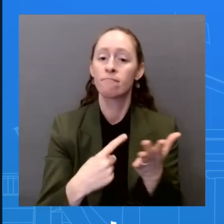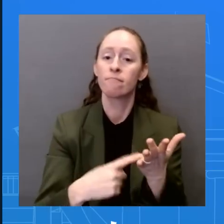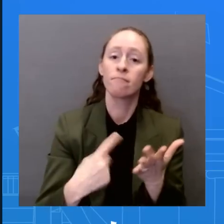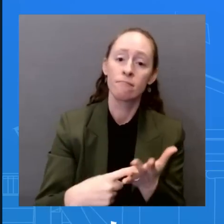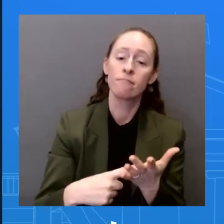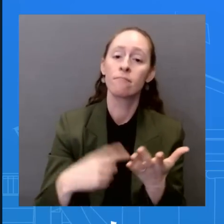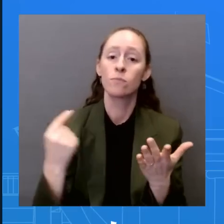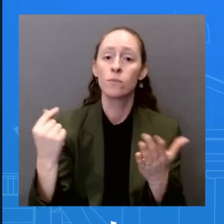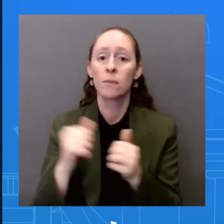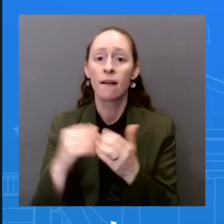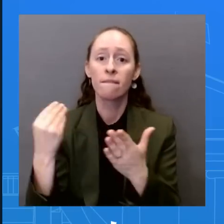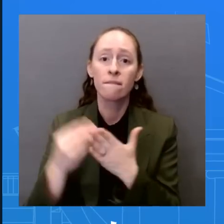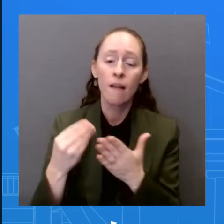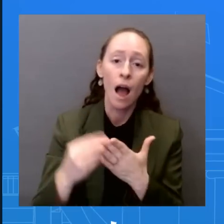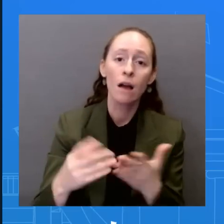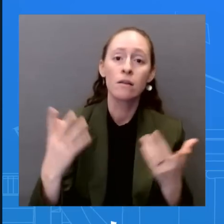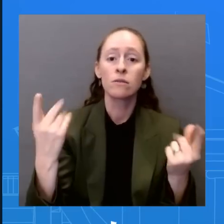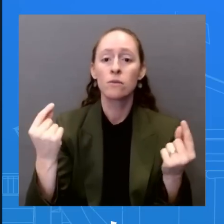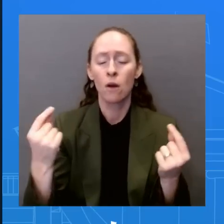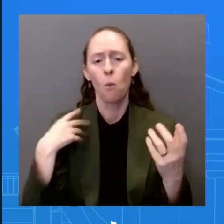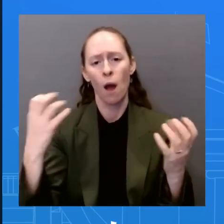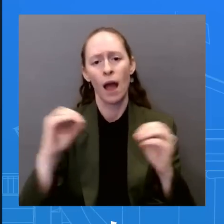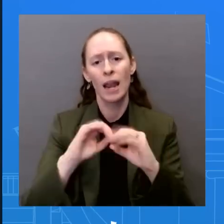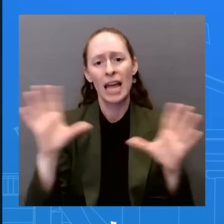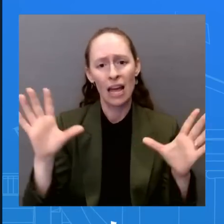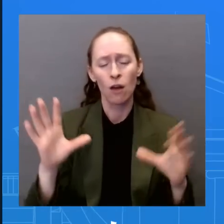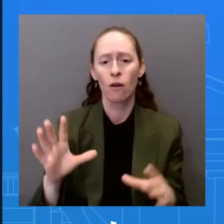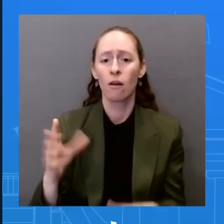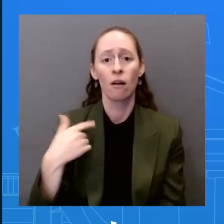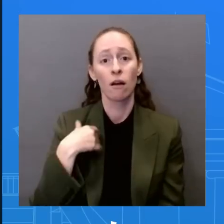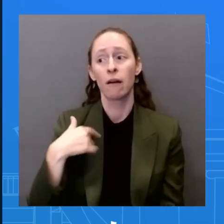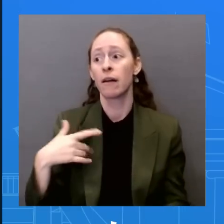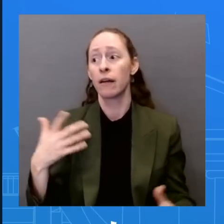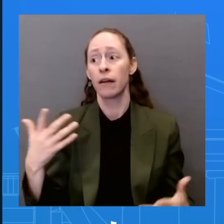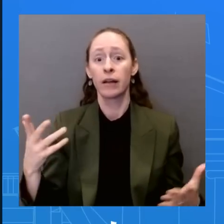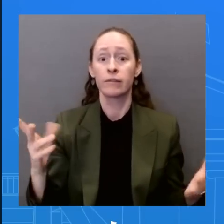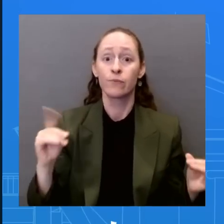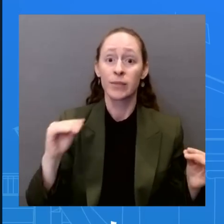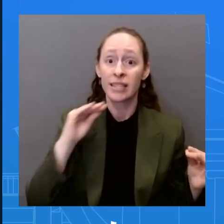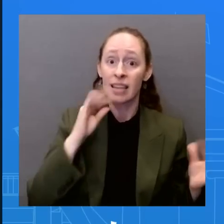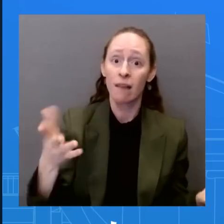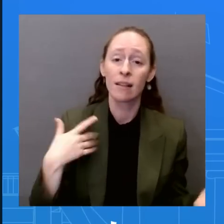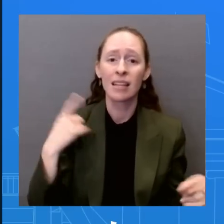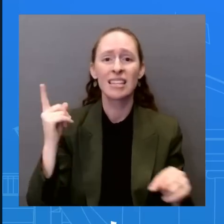to not act in light of new vari- -- new subvariants, as we speak to -- about COVID,